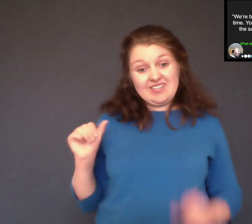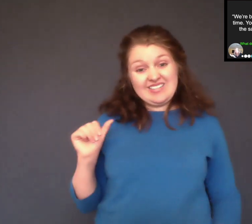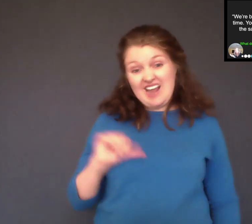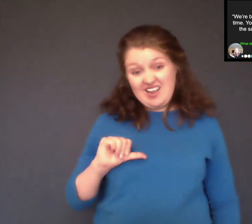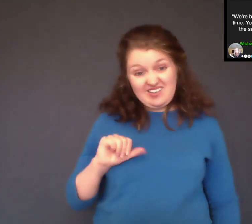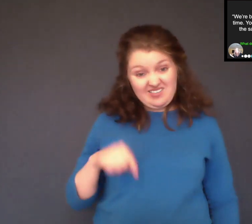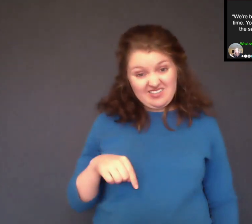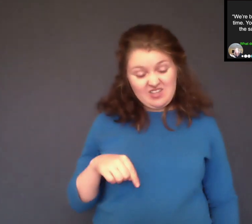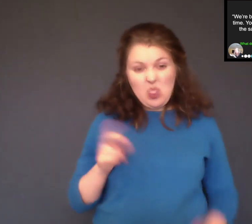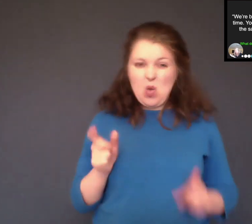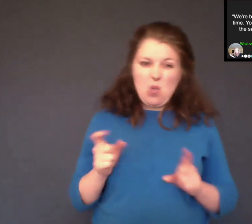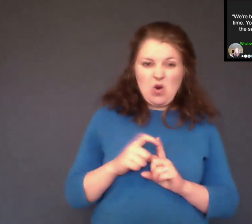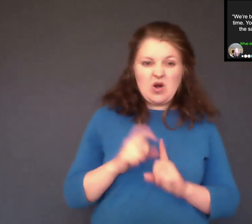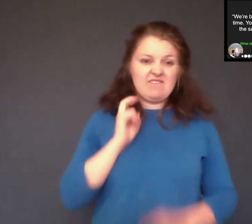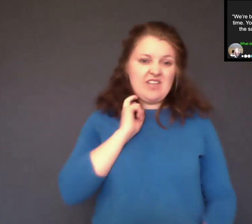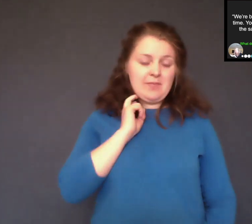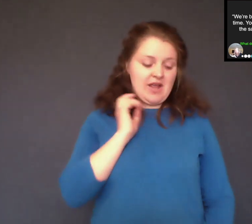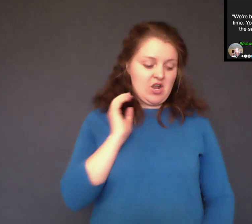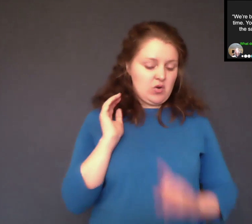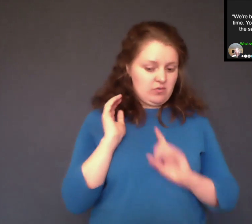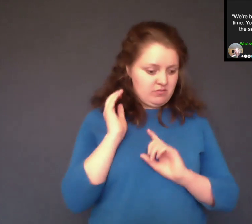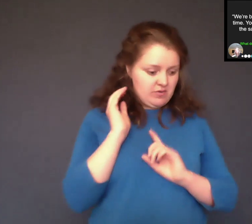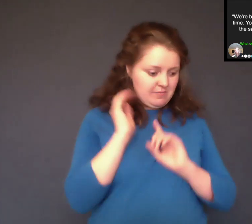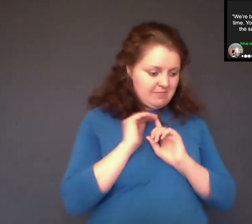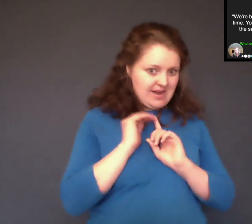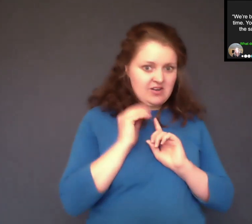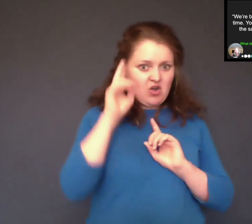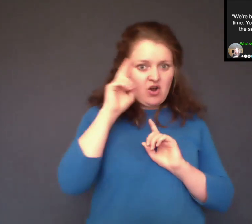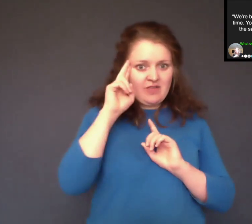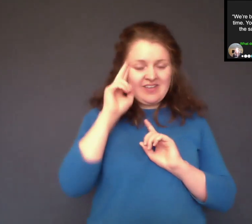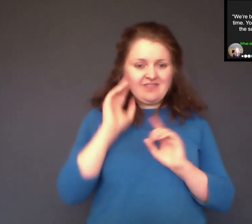word vampire reminded him of his halloween flight of soaring against the harvest move